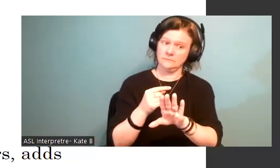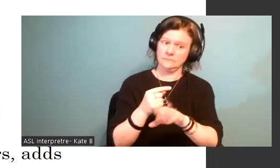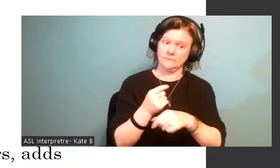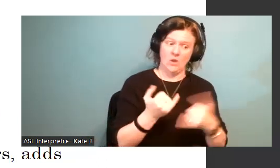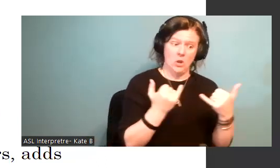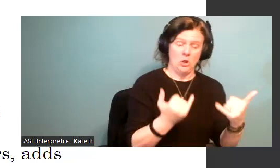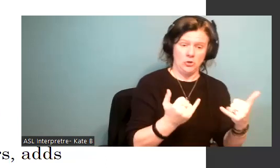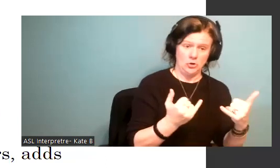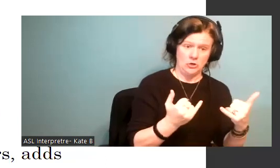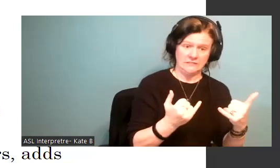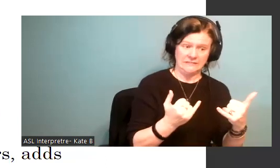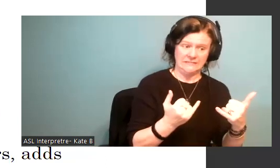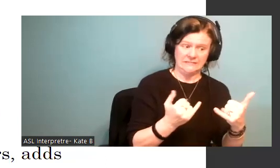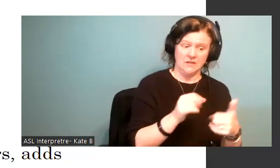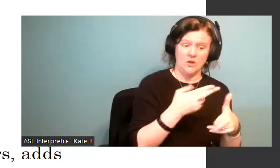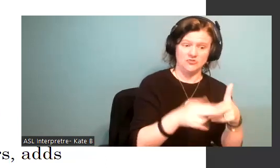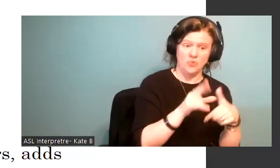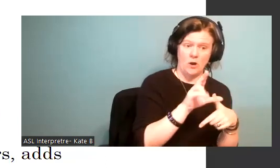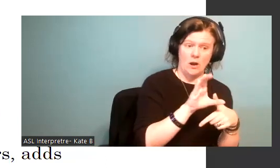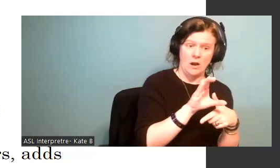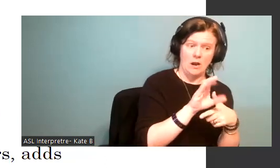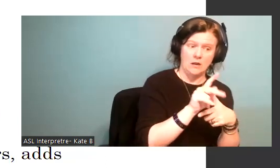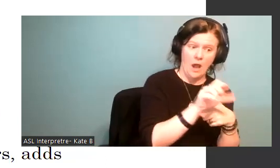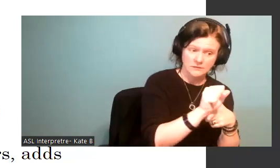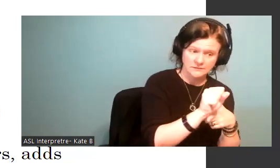anyone usingal keyboard to navigate if there are